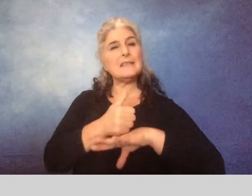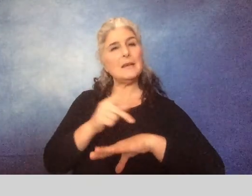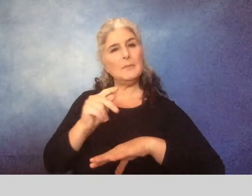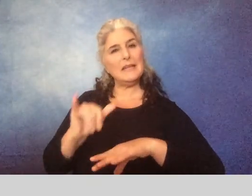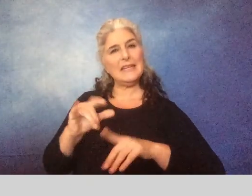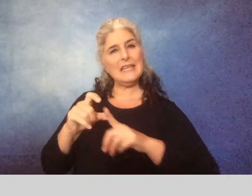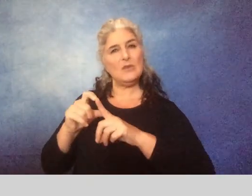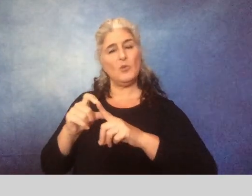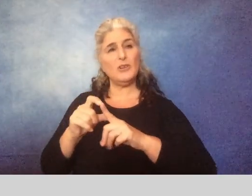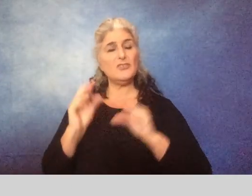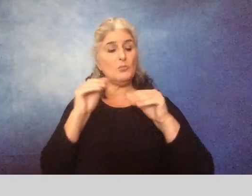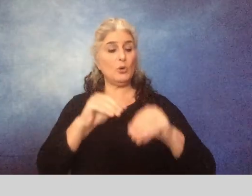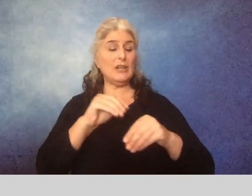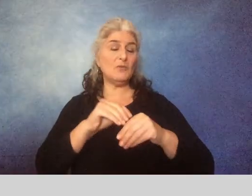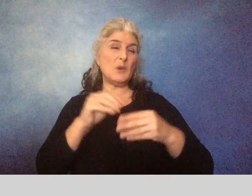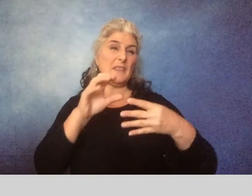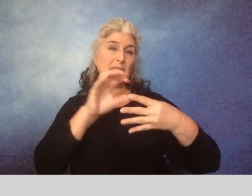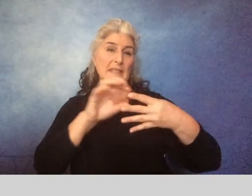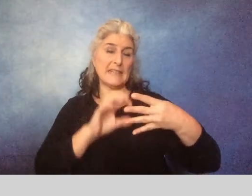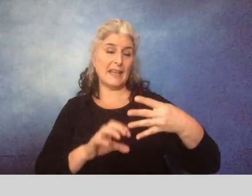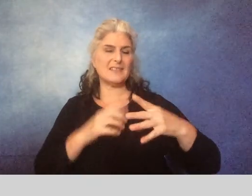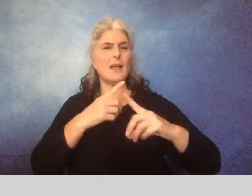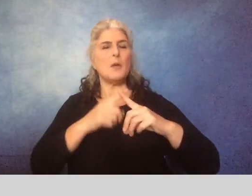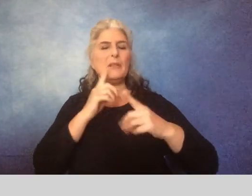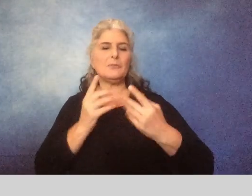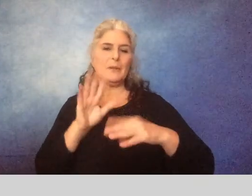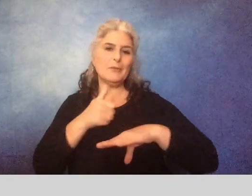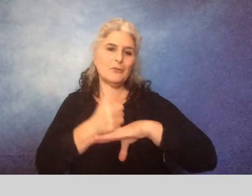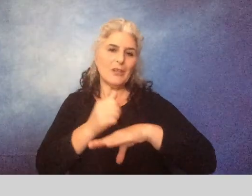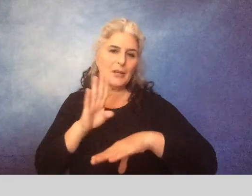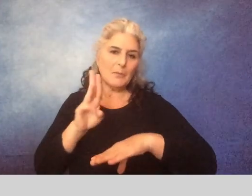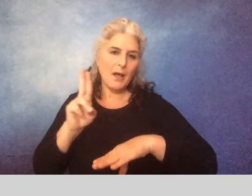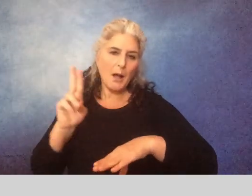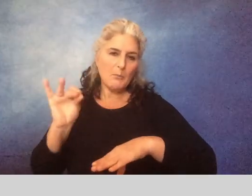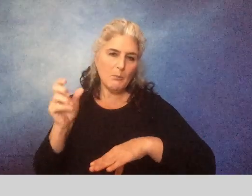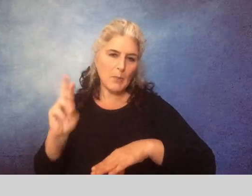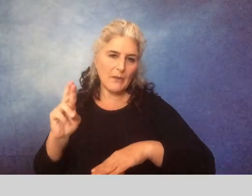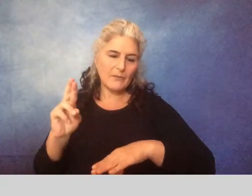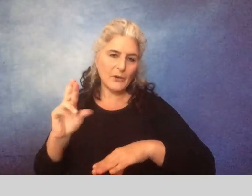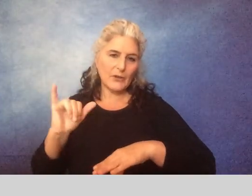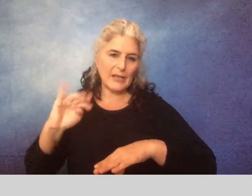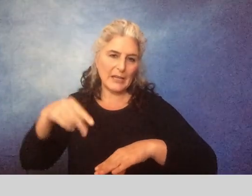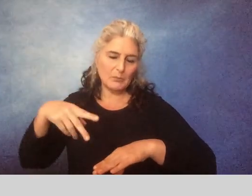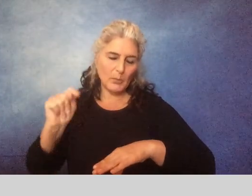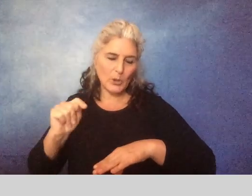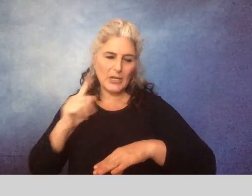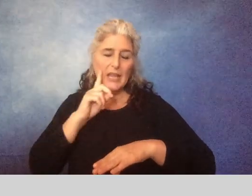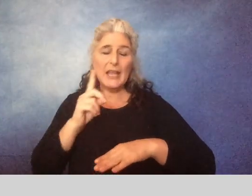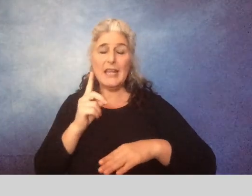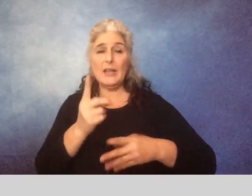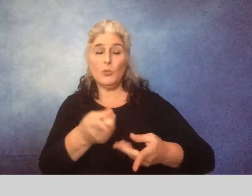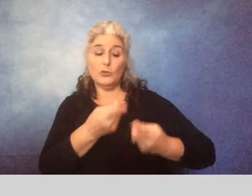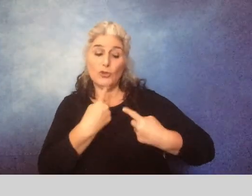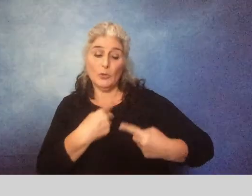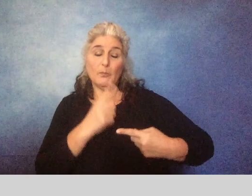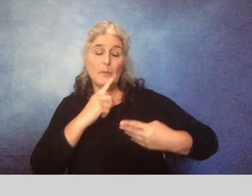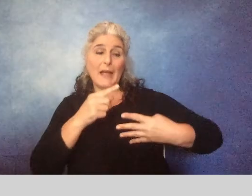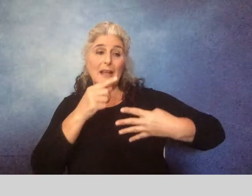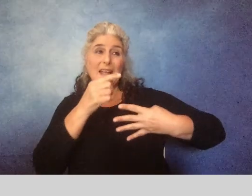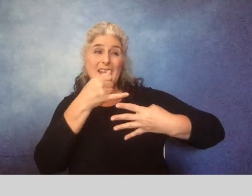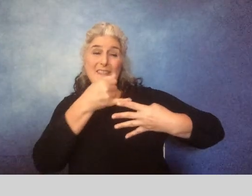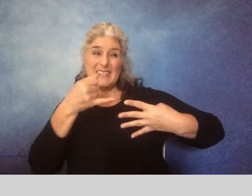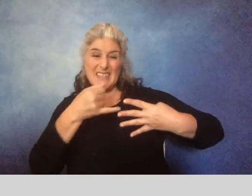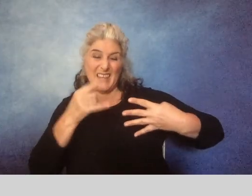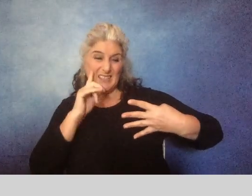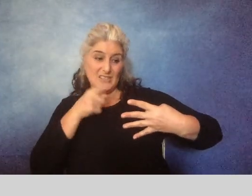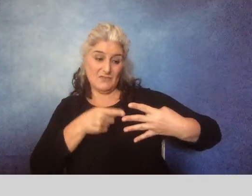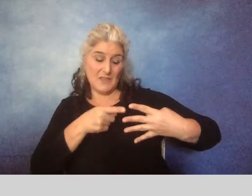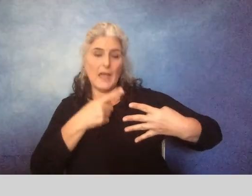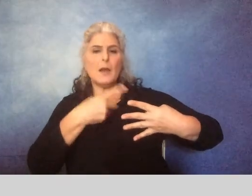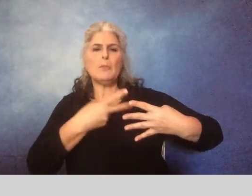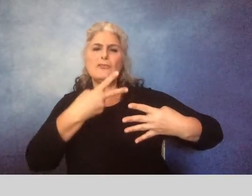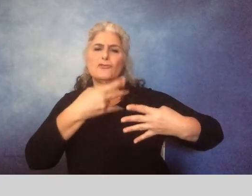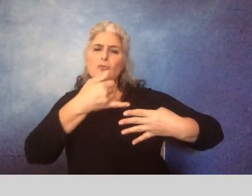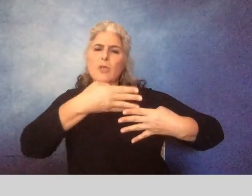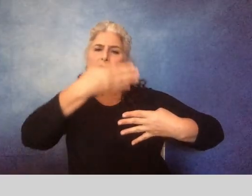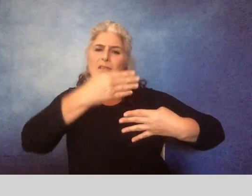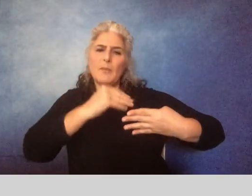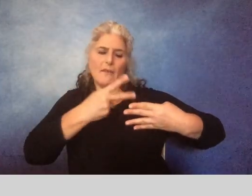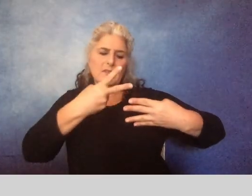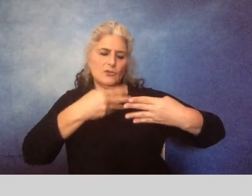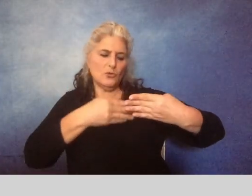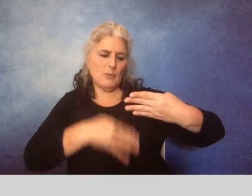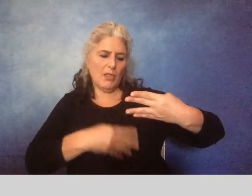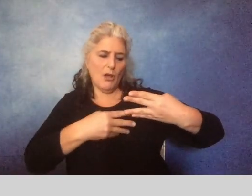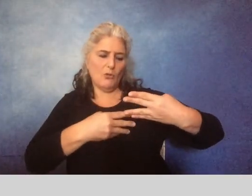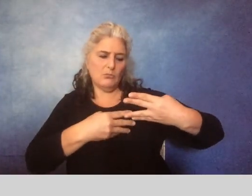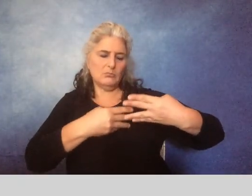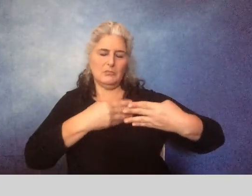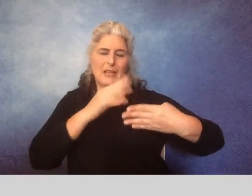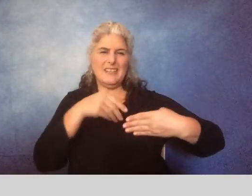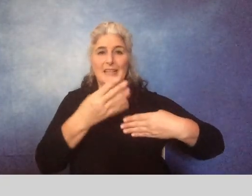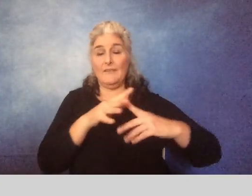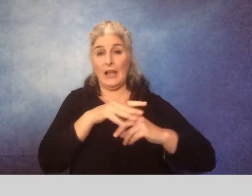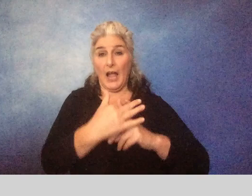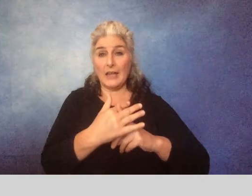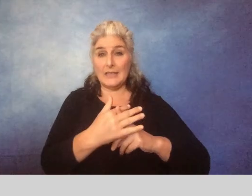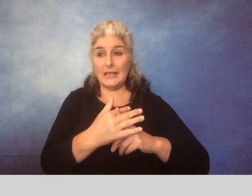And then you could also do like a buffer input where it returns the sentence that the term came in, plus the two lines before it in two lines after it to give you some context now that can be optimized.